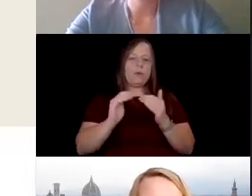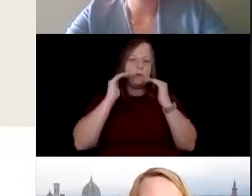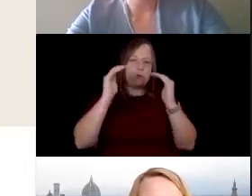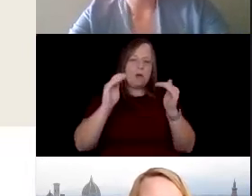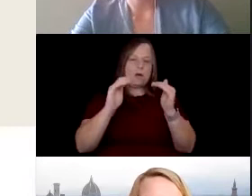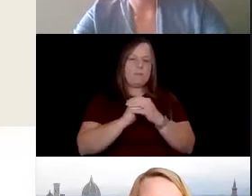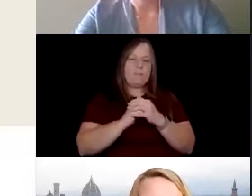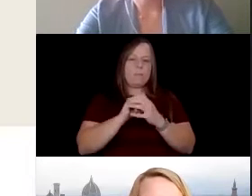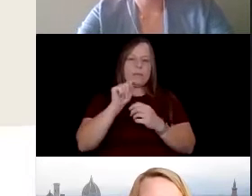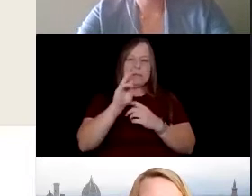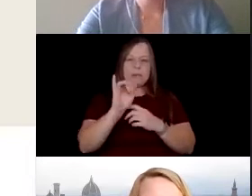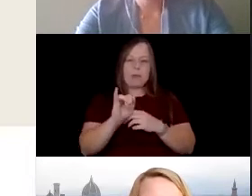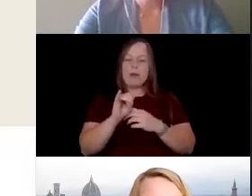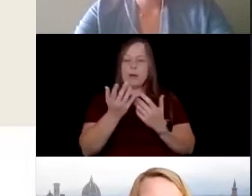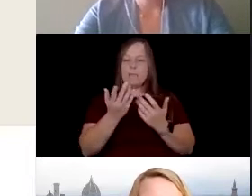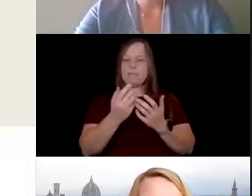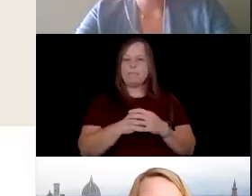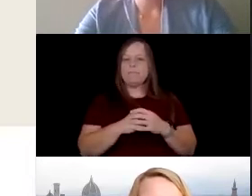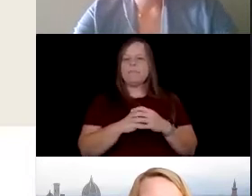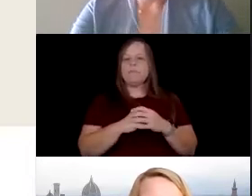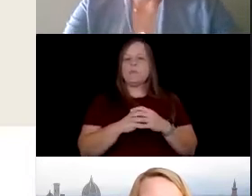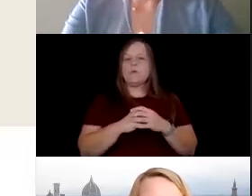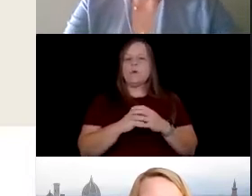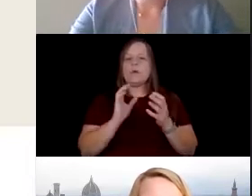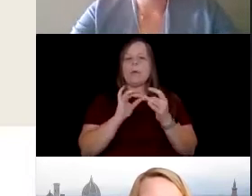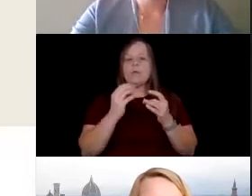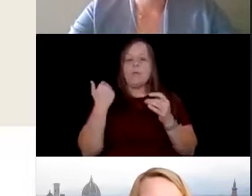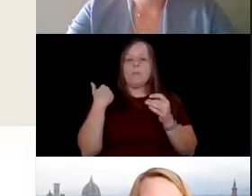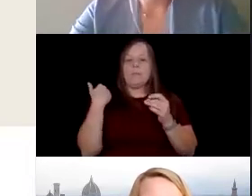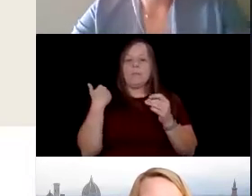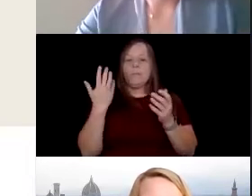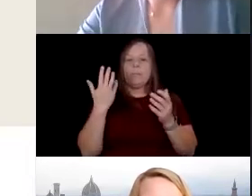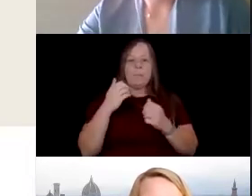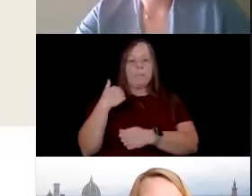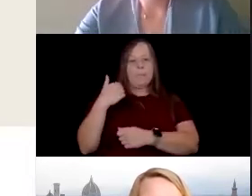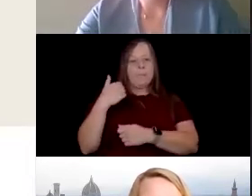for TBI and for other conditions. So, as I mentioned earlier, the military has come to recognize